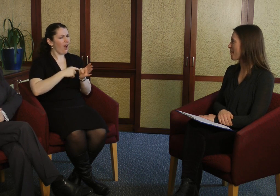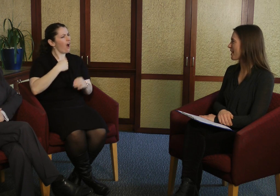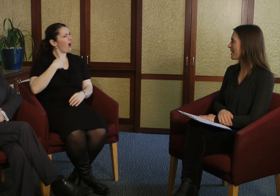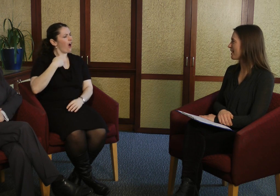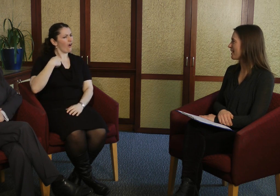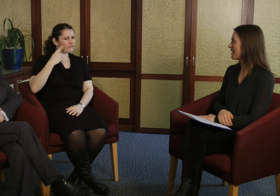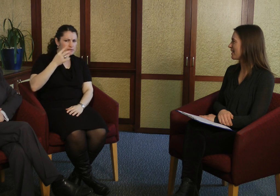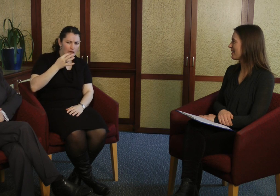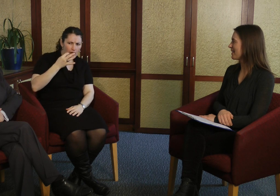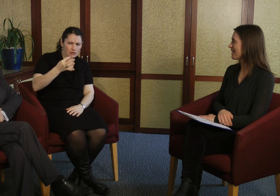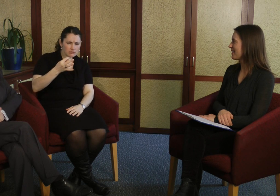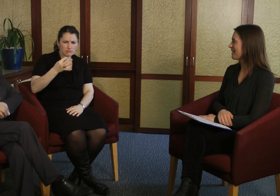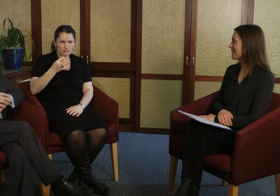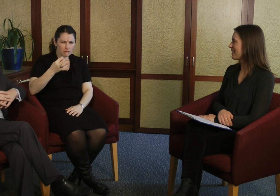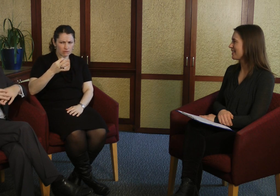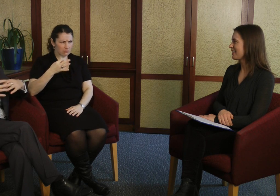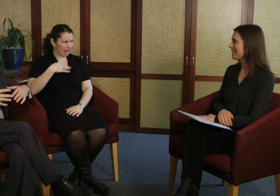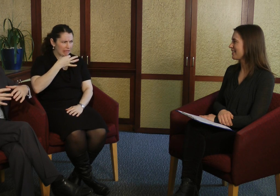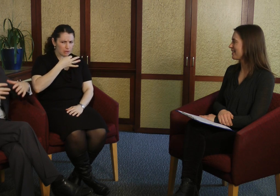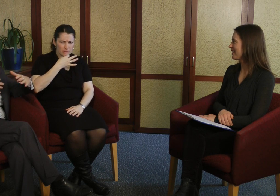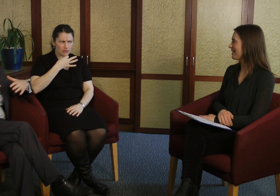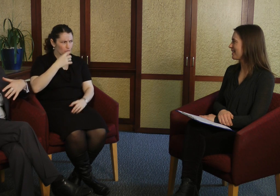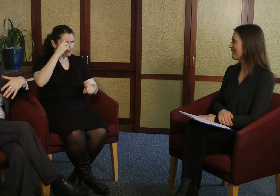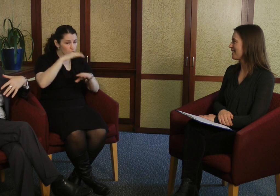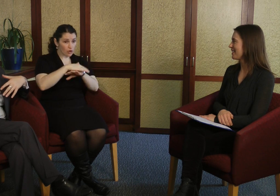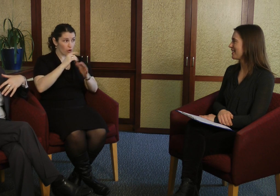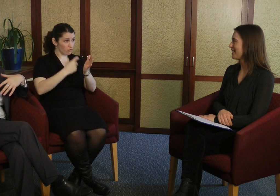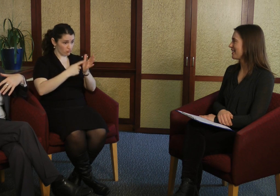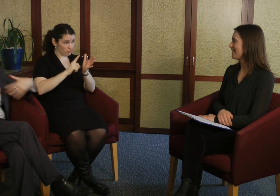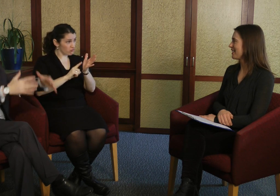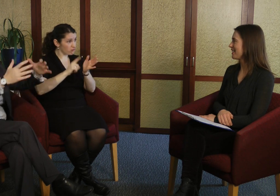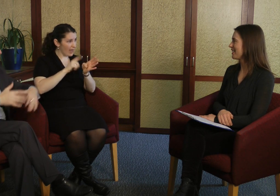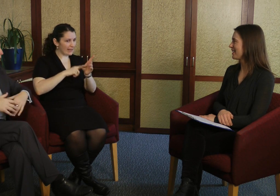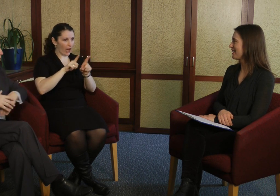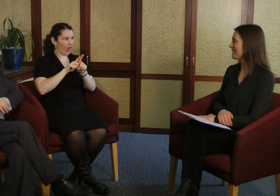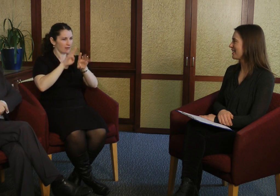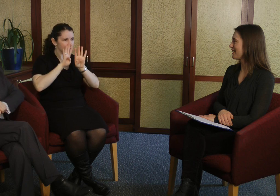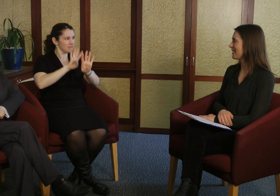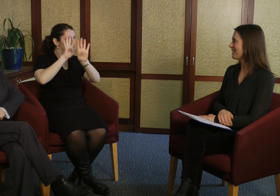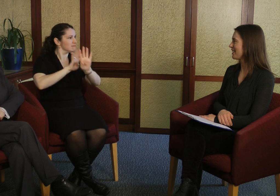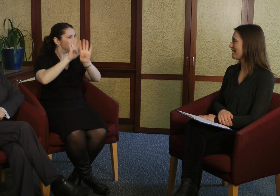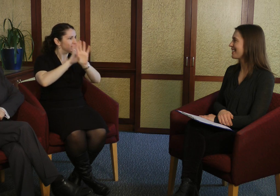I misunderstood. I thought it was a rally where people all walked along a road and went